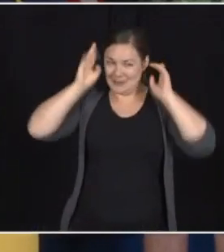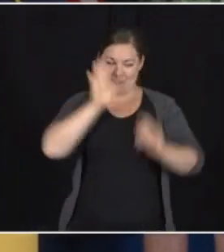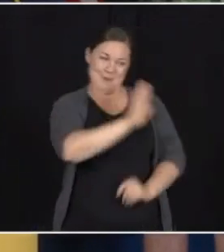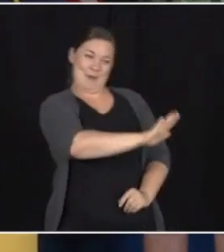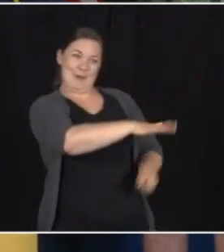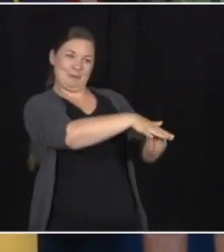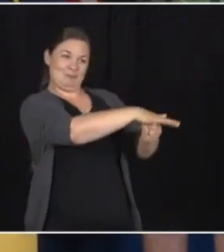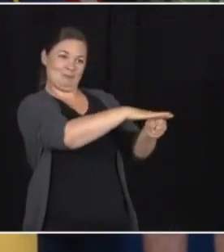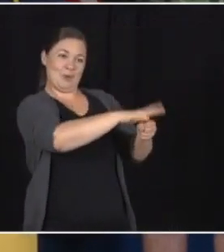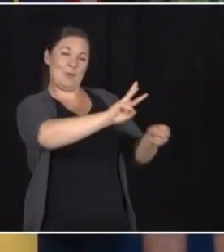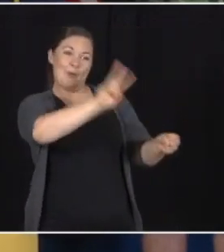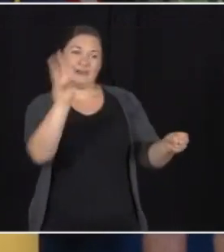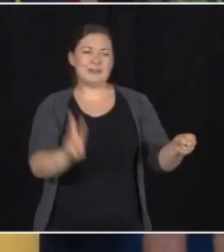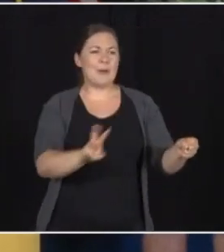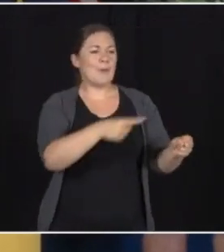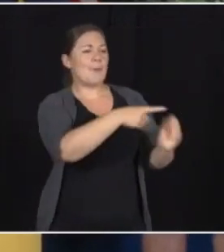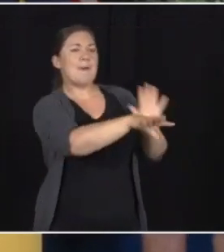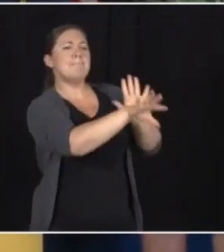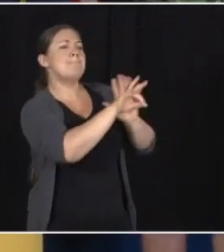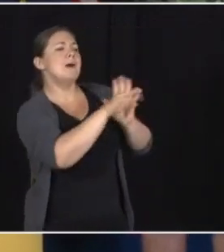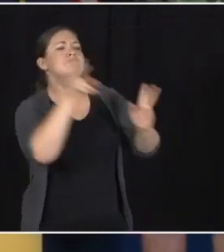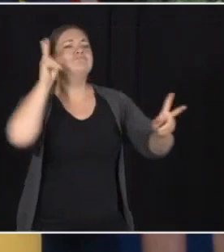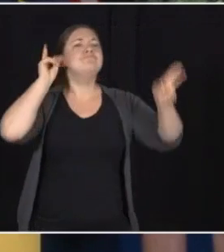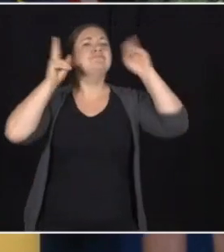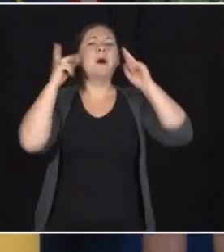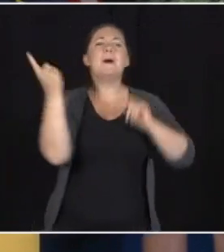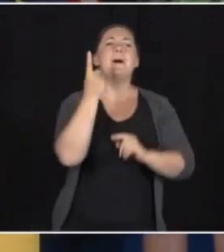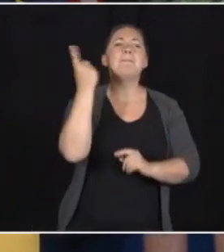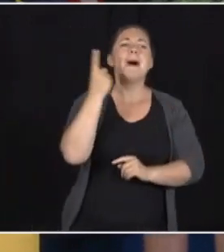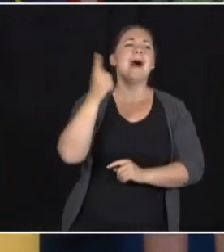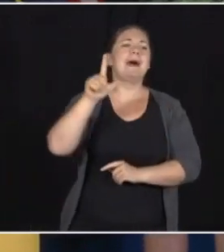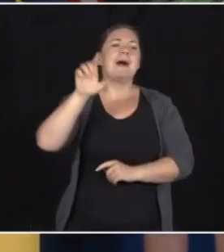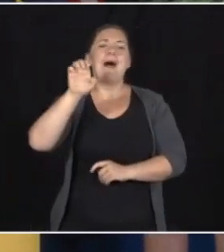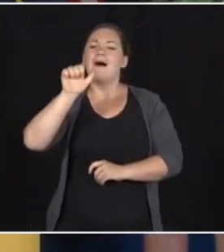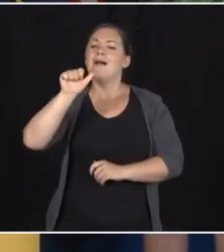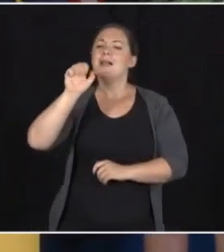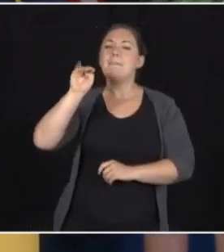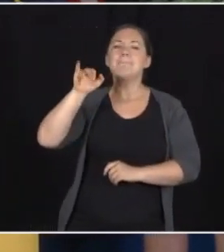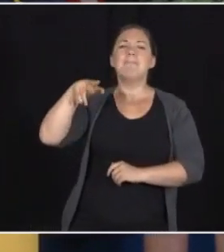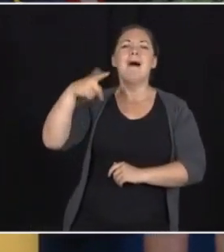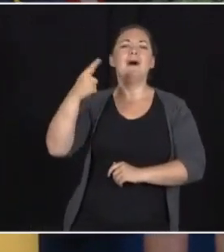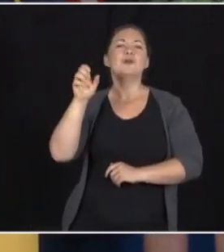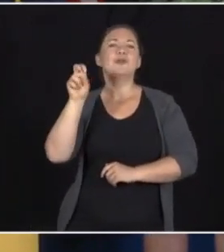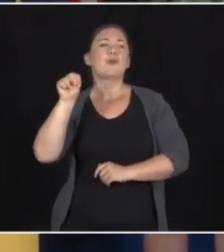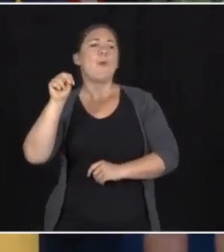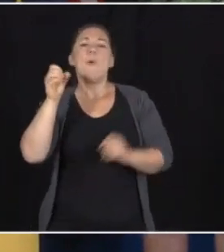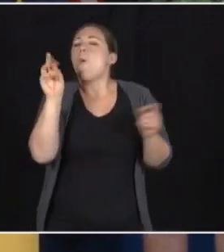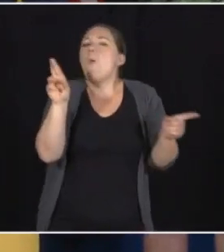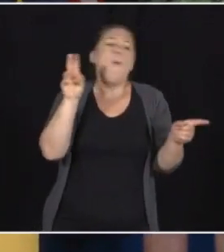Livingston and Kingsville for working with us this period. I know it's great news for everyone but just one question.